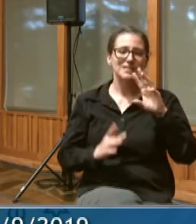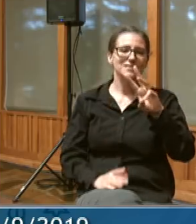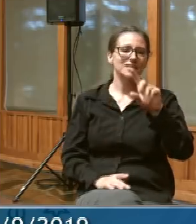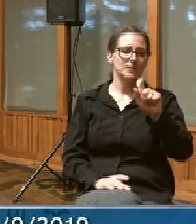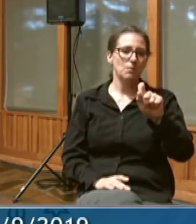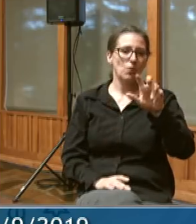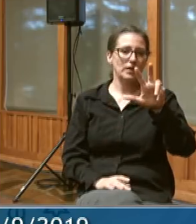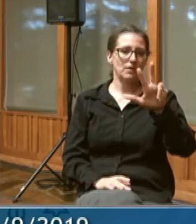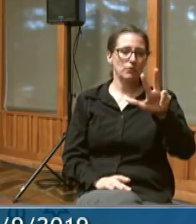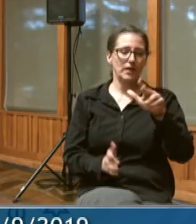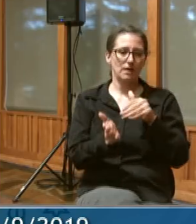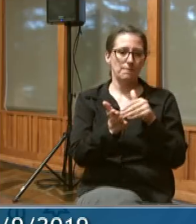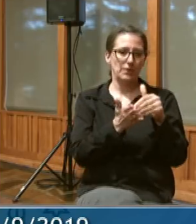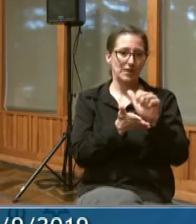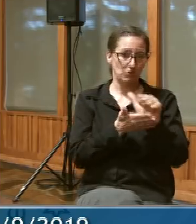THINK MANY OF YOU ARE AWARE THE PARKS BUREAU IS EXPERIENCING A